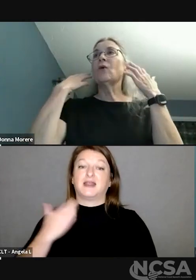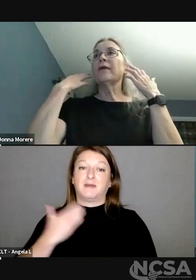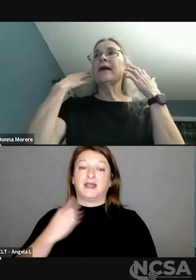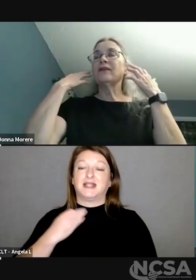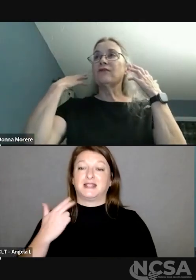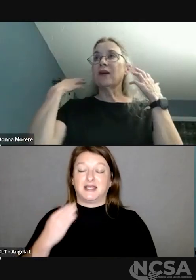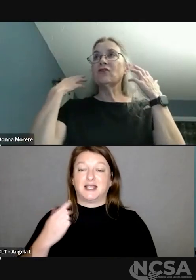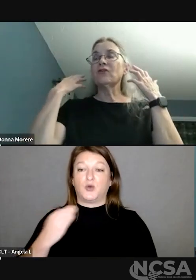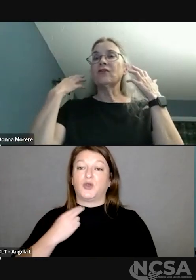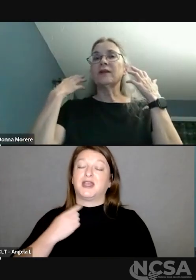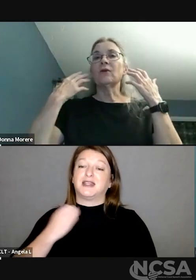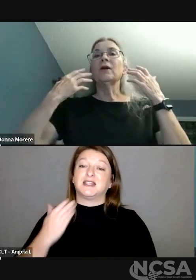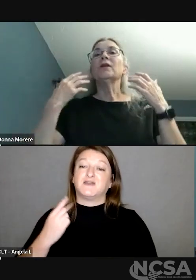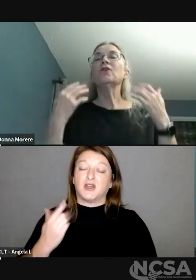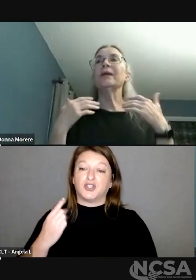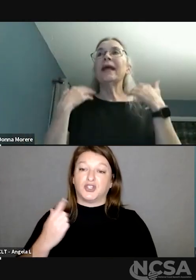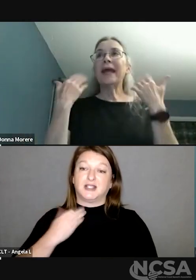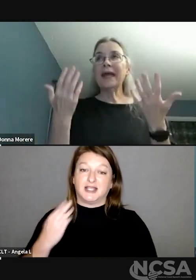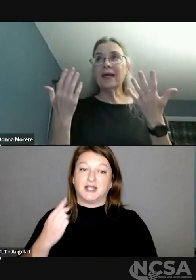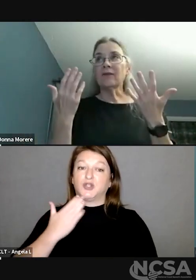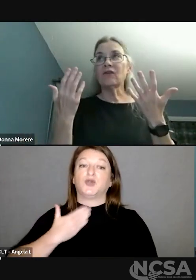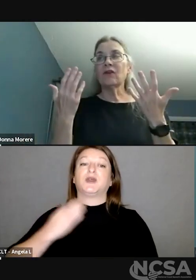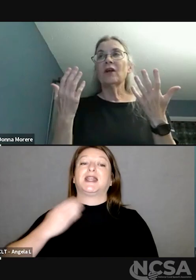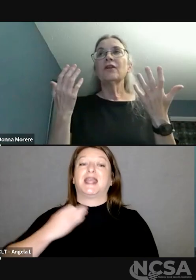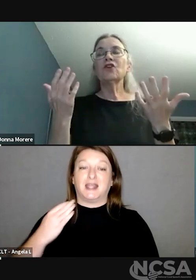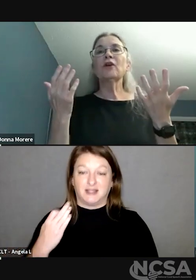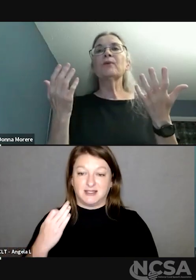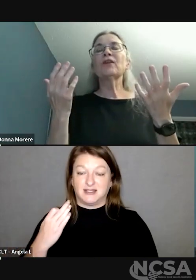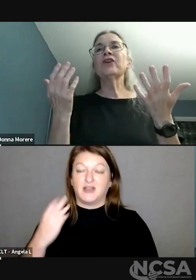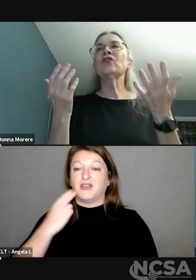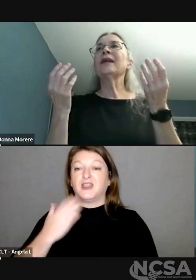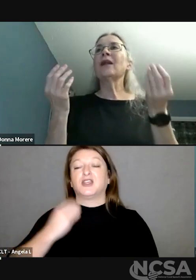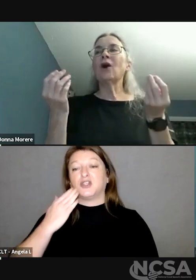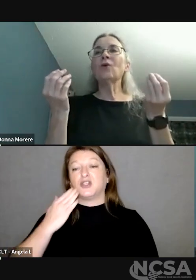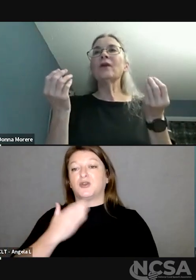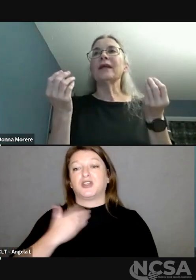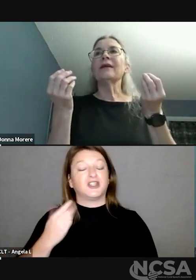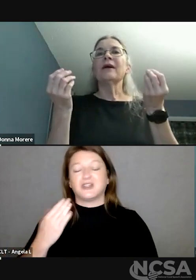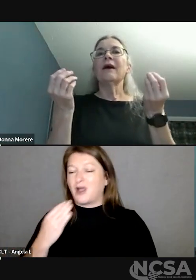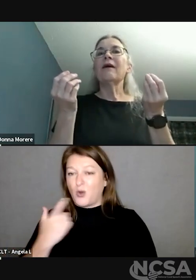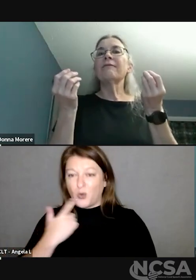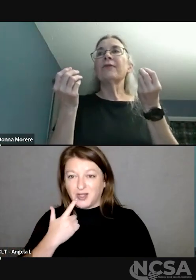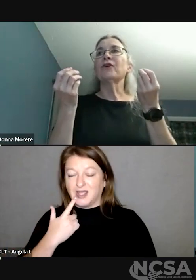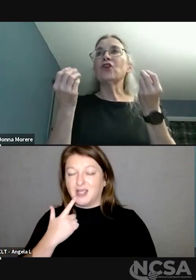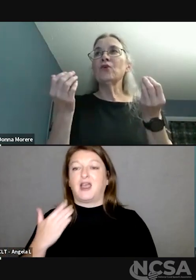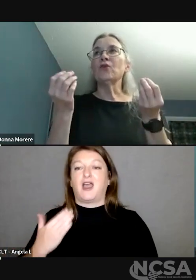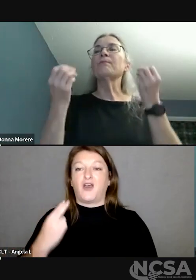or that dysfunctional signal to enhance the interpretation not only of the cues,